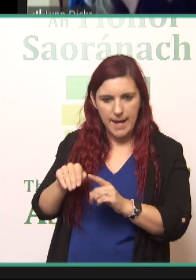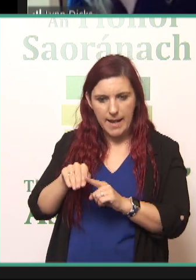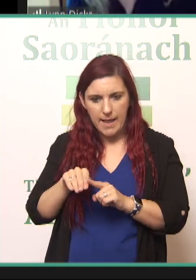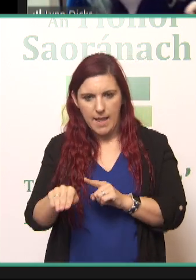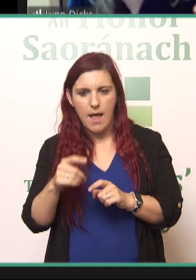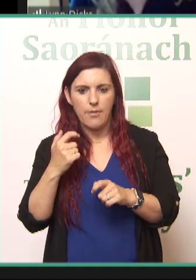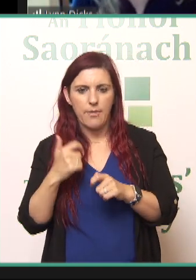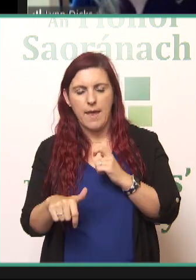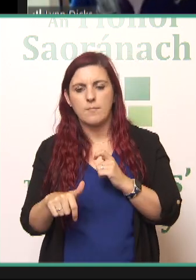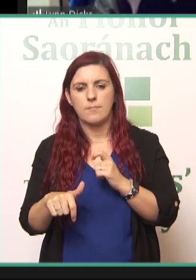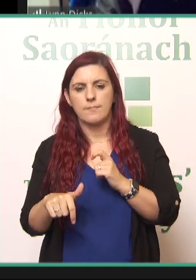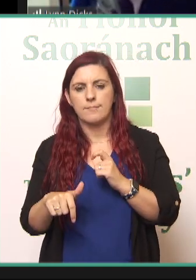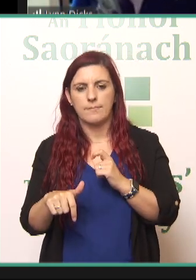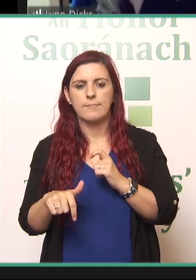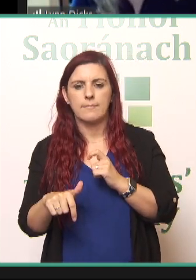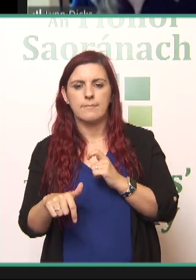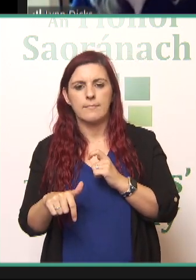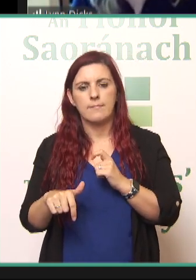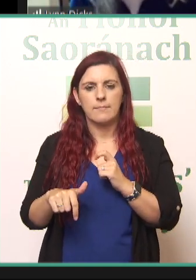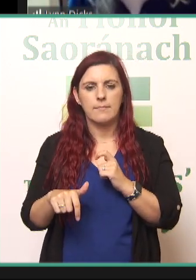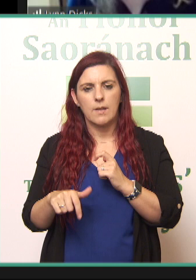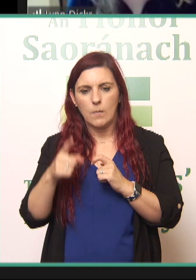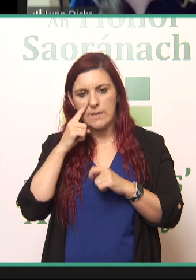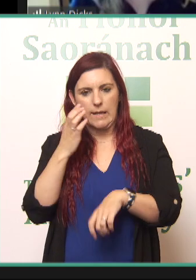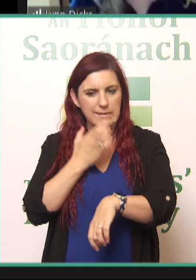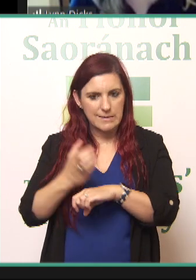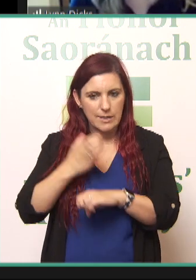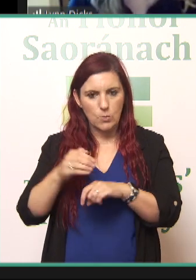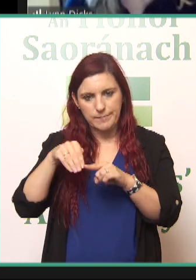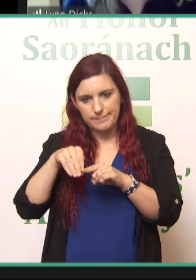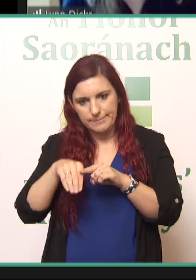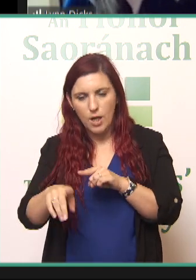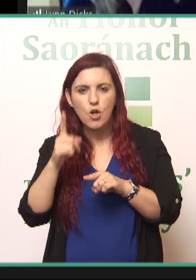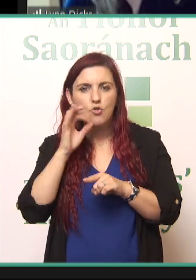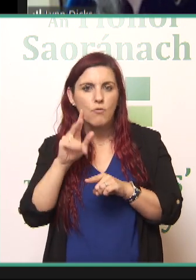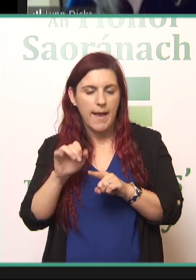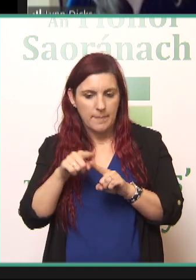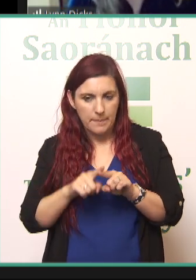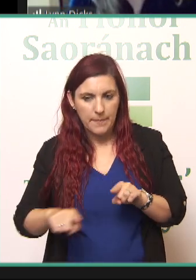if we don't do anything we expect to see this continuing decline which is the Gray Line if we